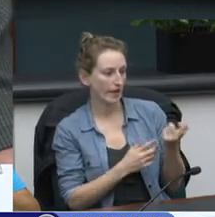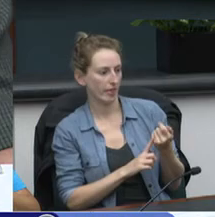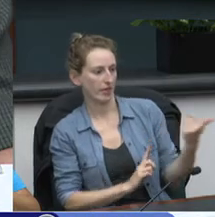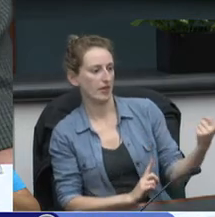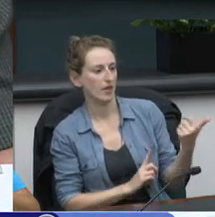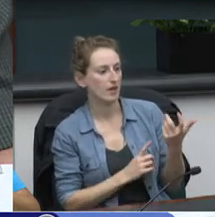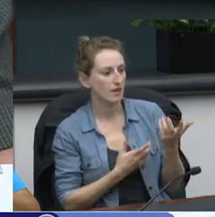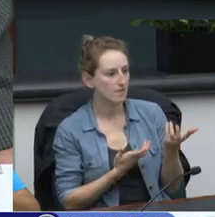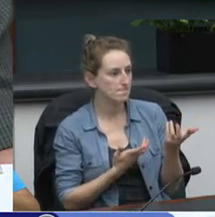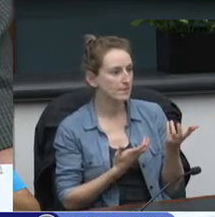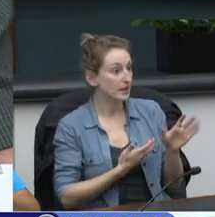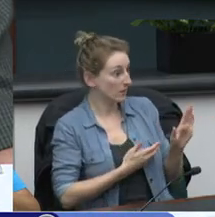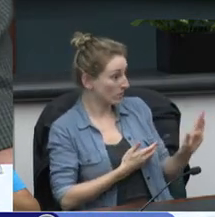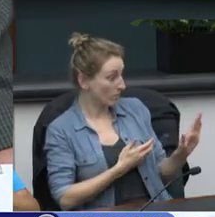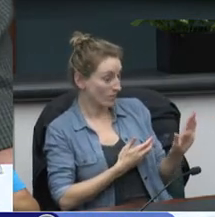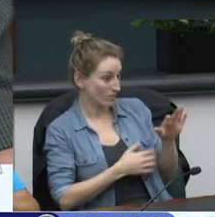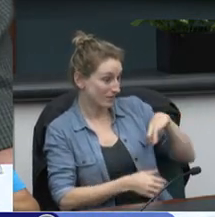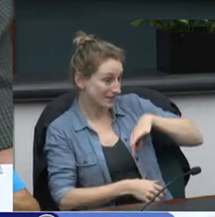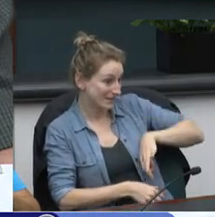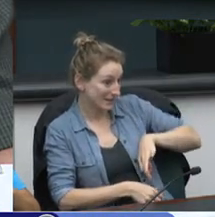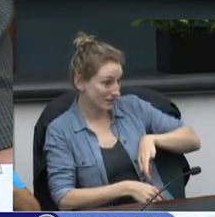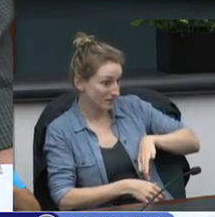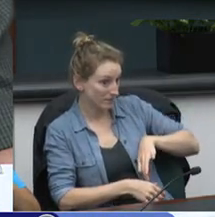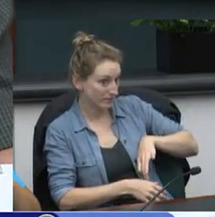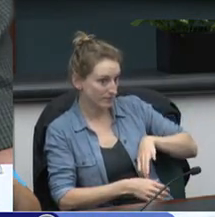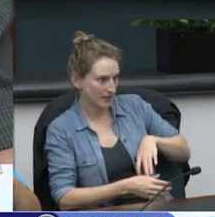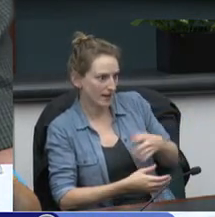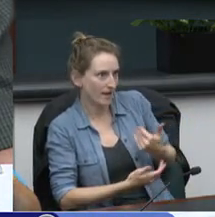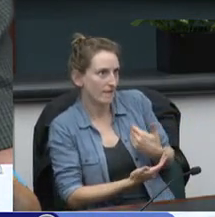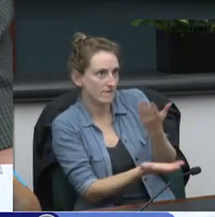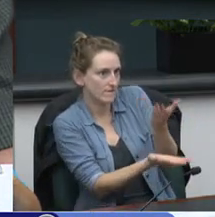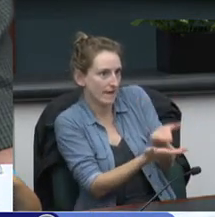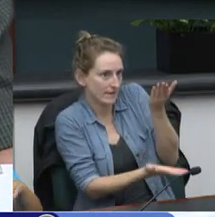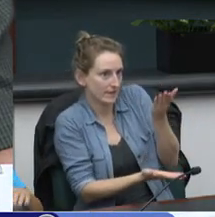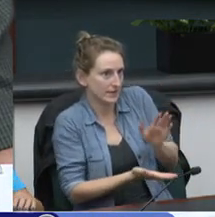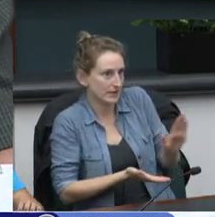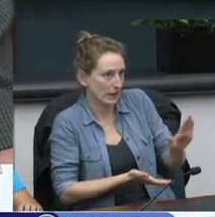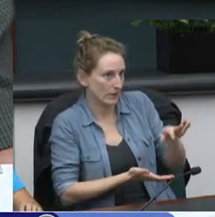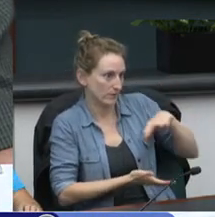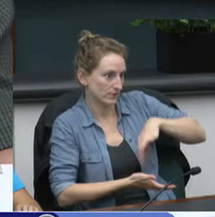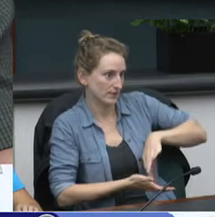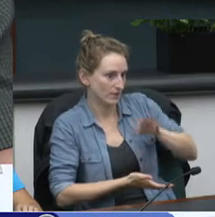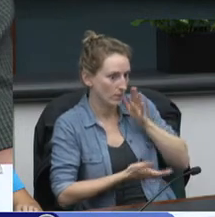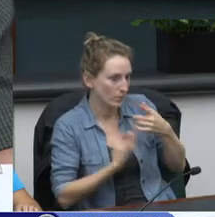in other words the consultant do they have evidence is this evidence-based yes